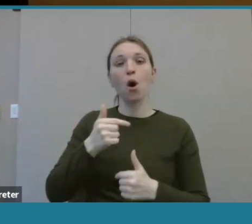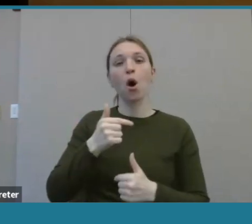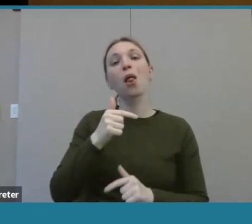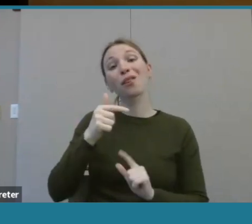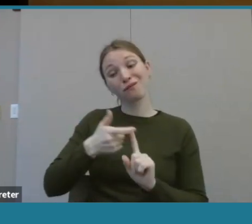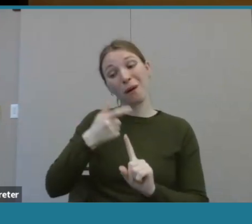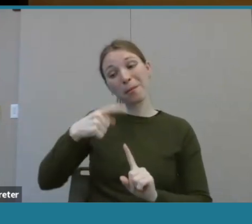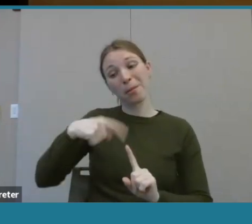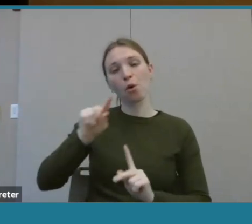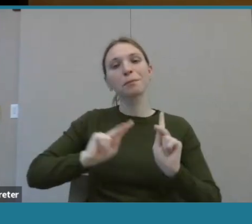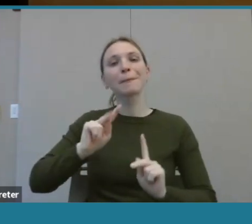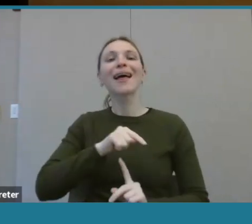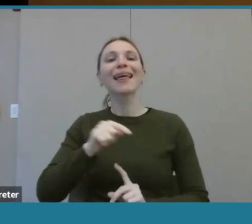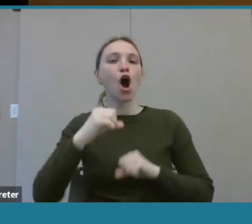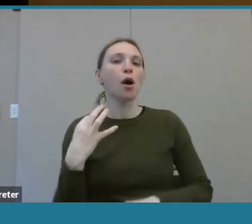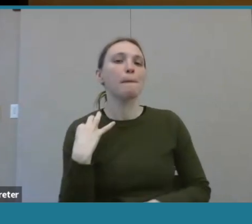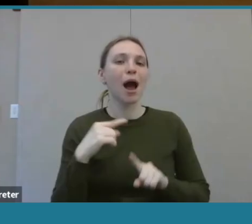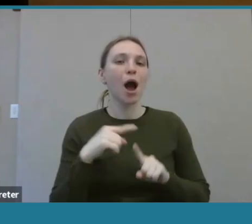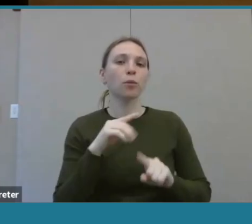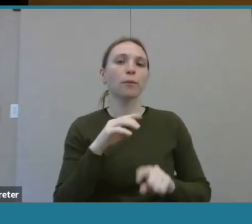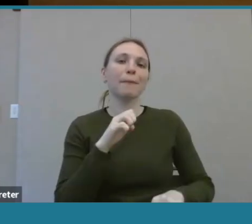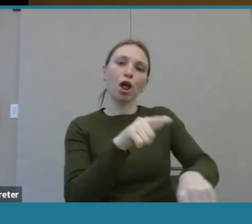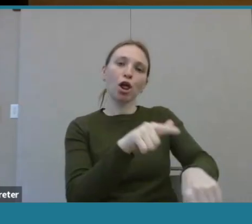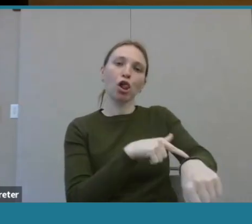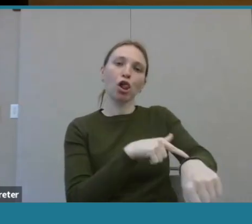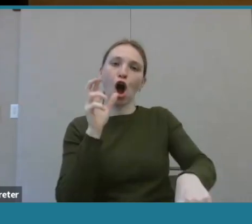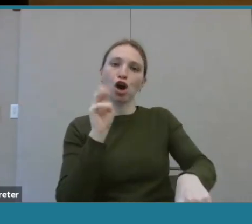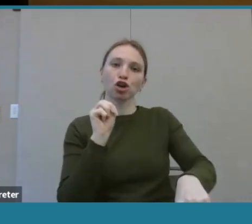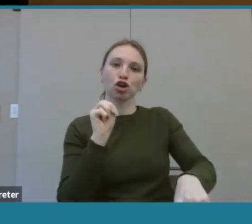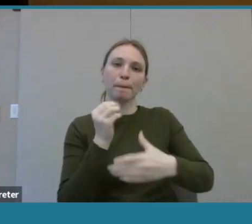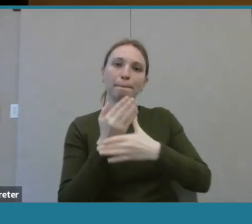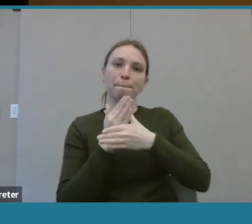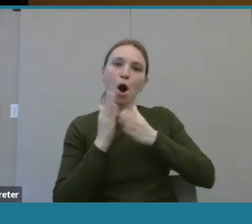partners working on these projects. Those long-term partners were all paid partnerships also.